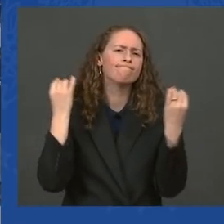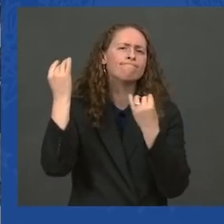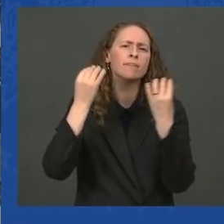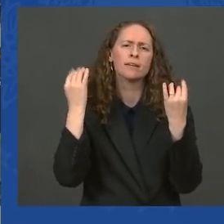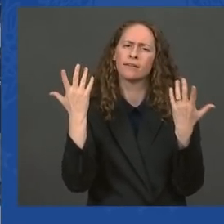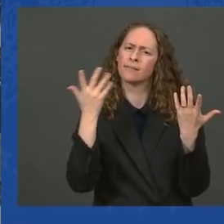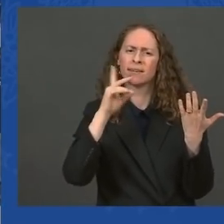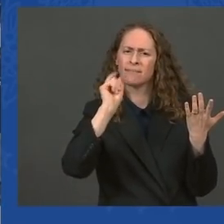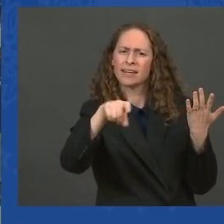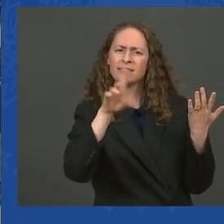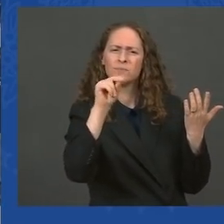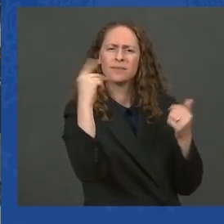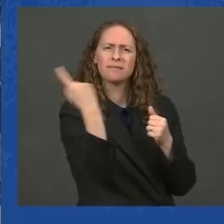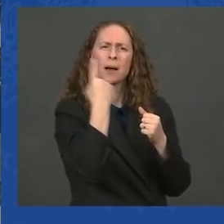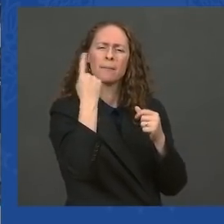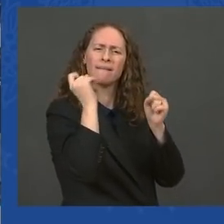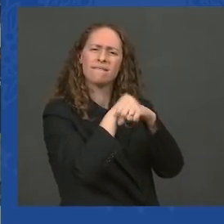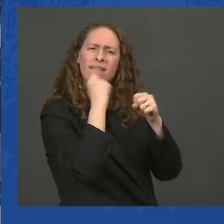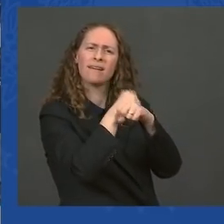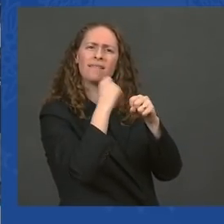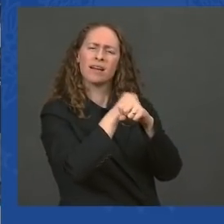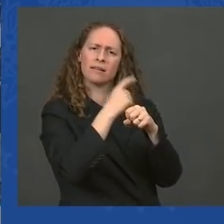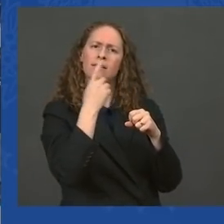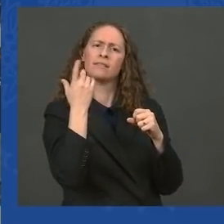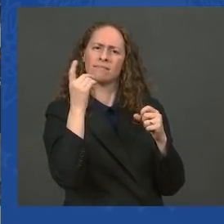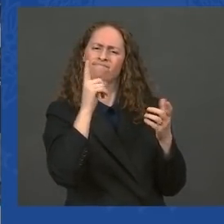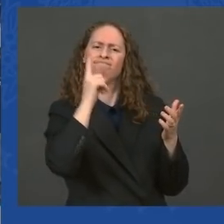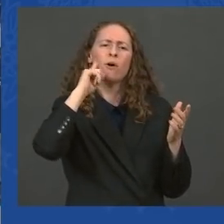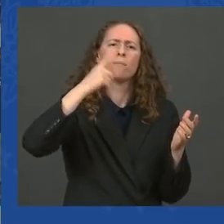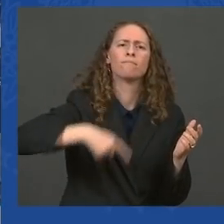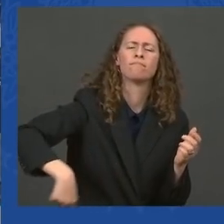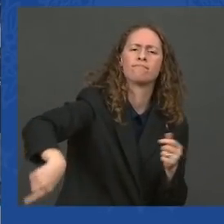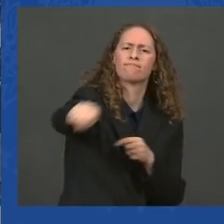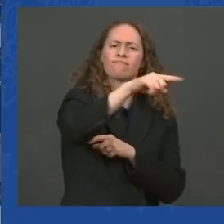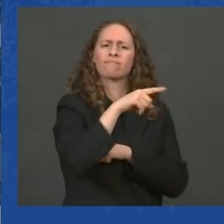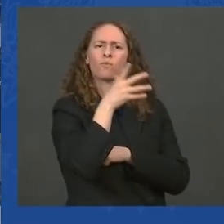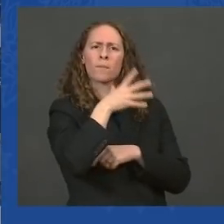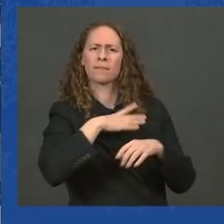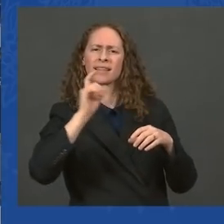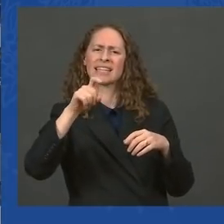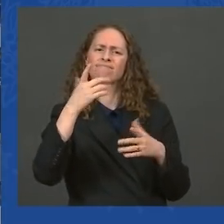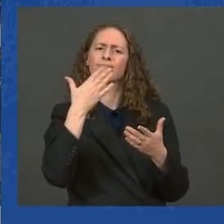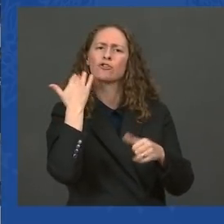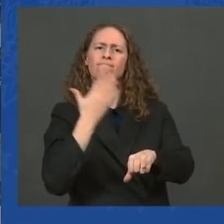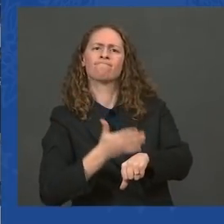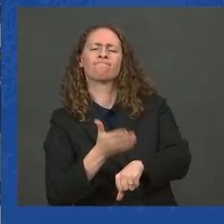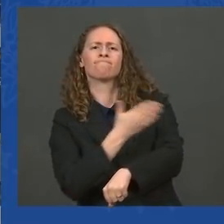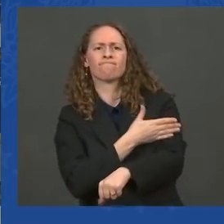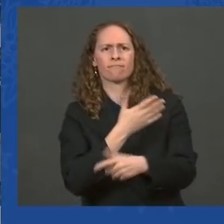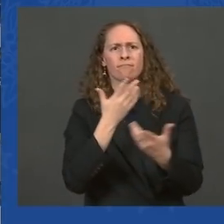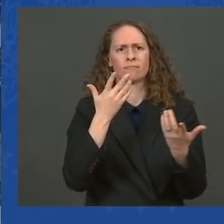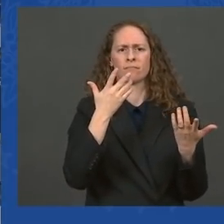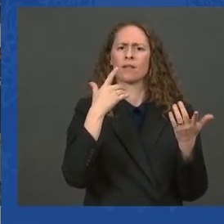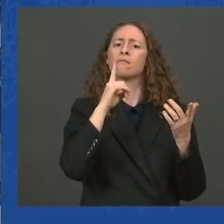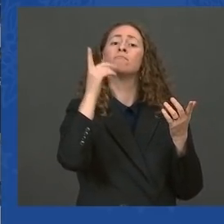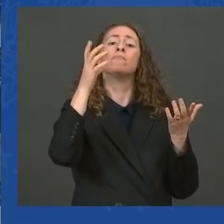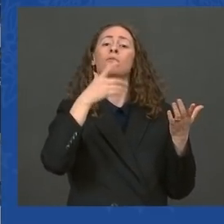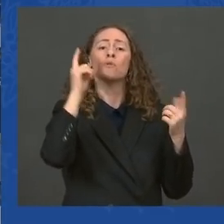in our Build Back Better framework and our investments in maternal health. We're going to help expand and diversify